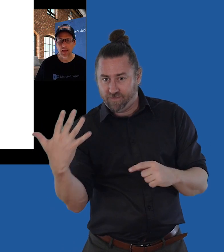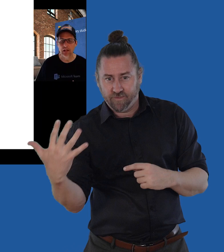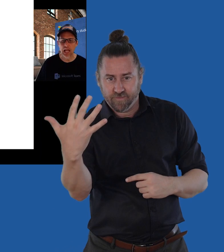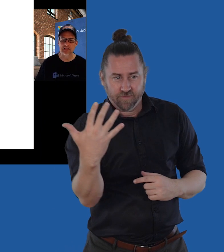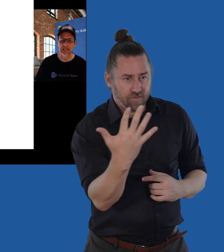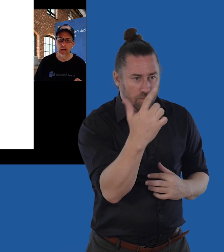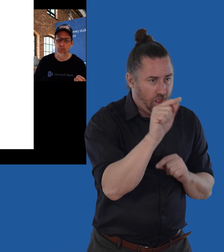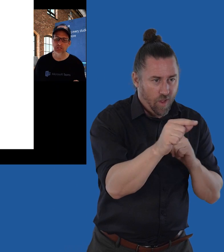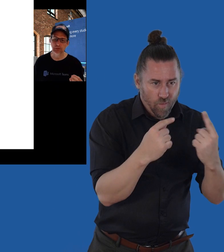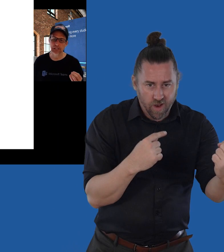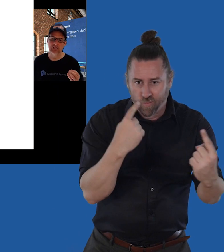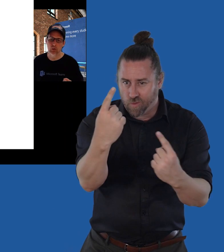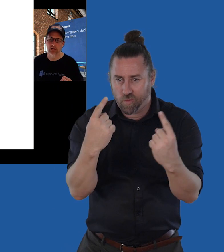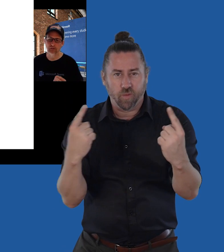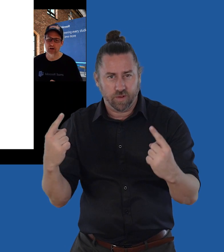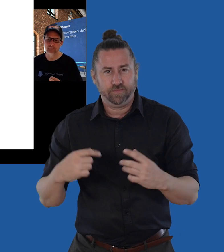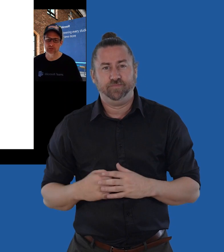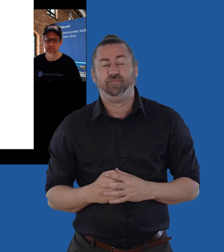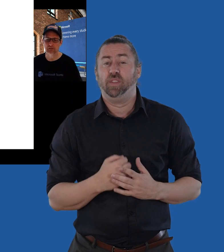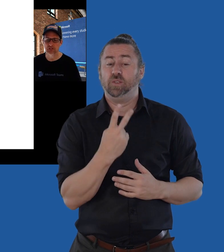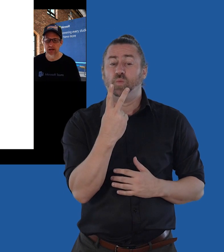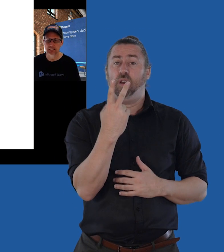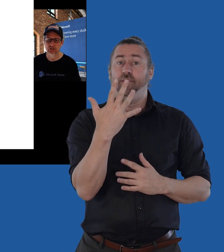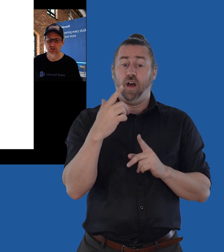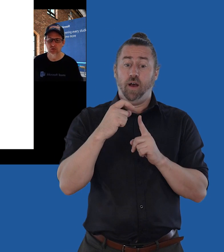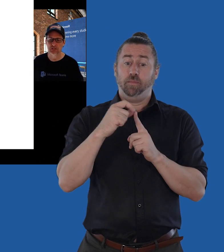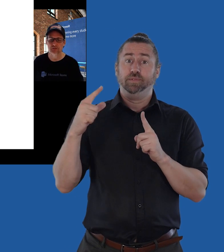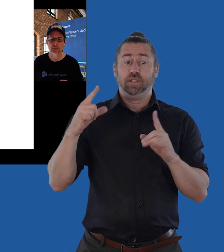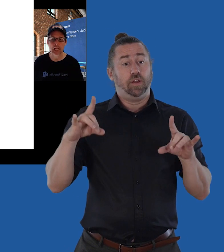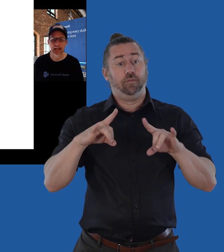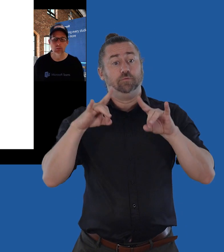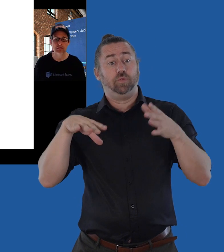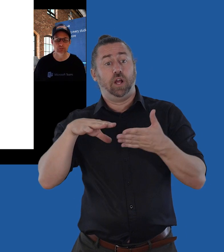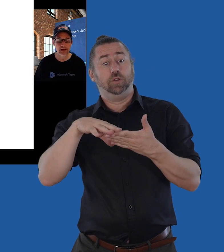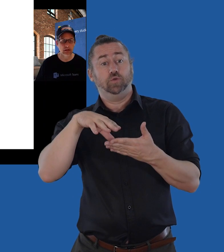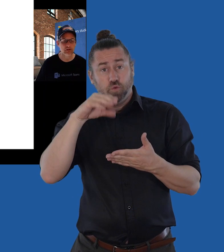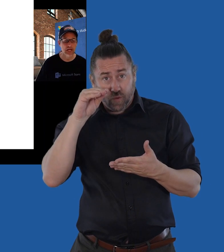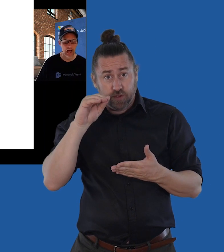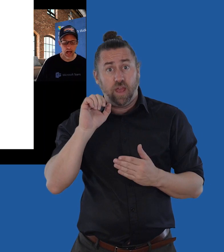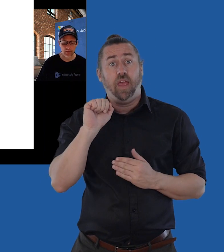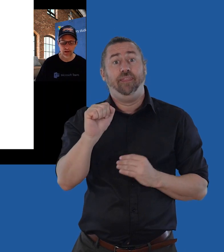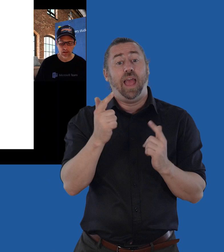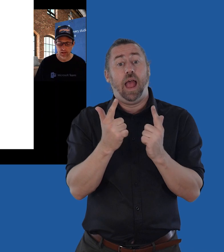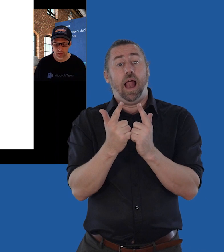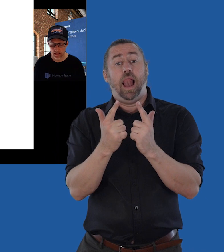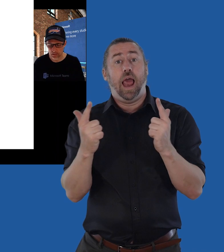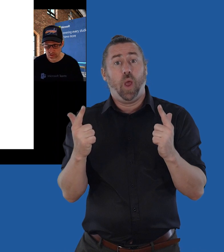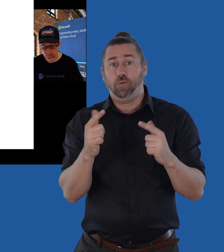And then lastly, approximately 25% of Australian students are from a language background other than English.